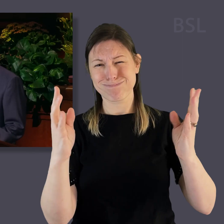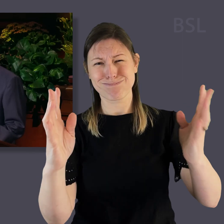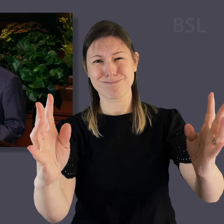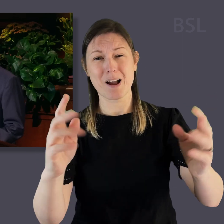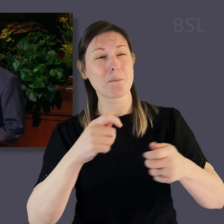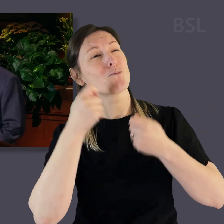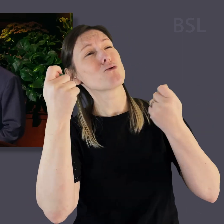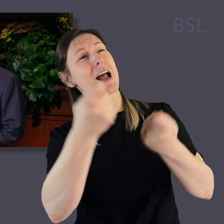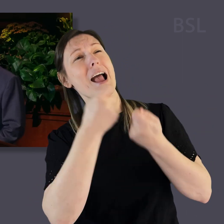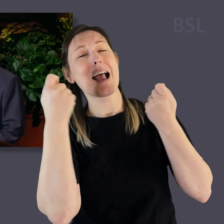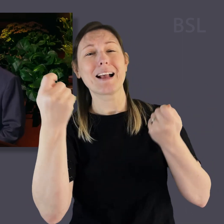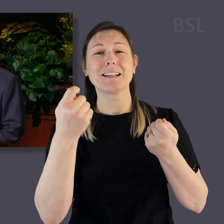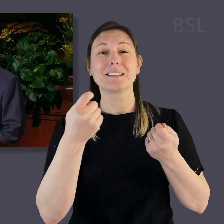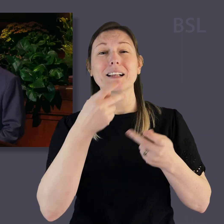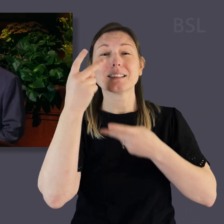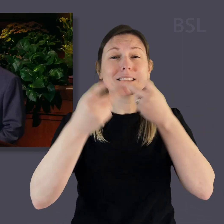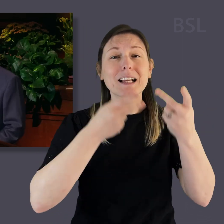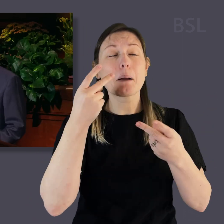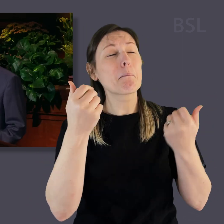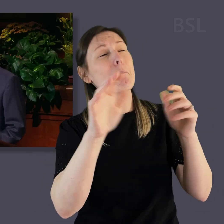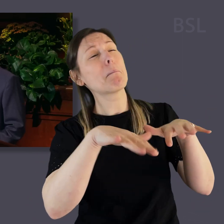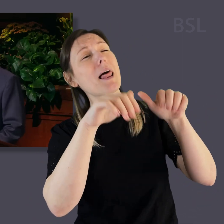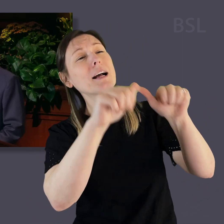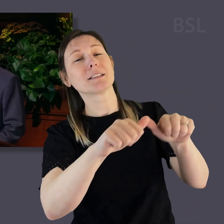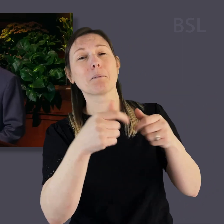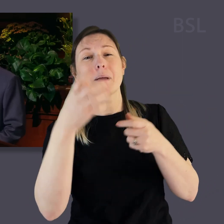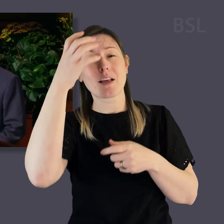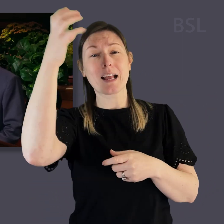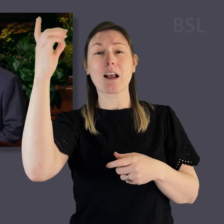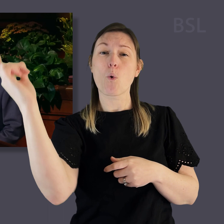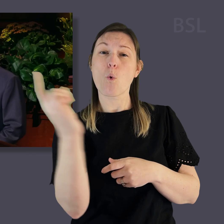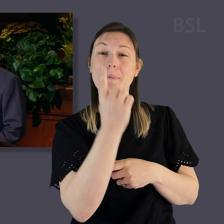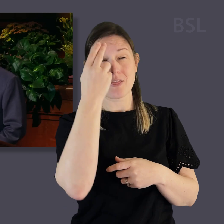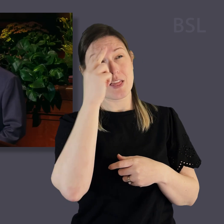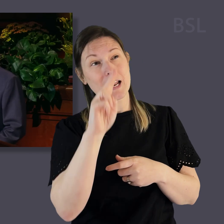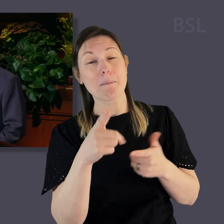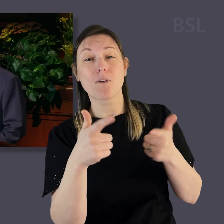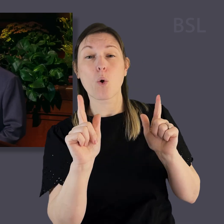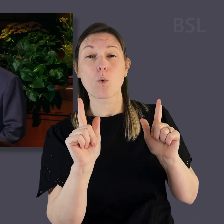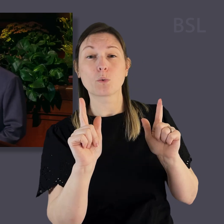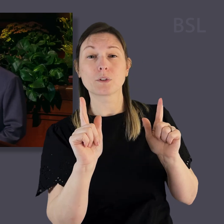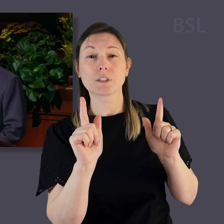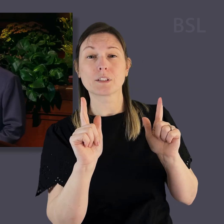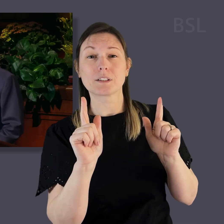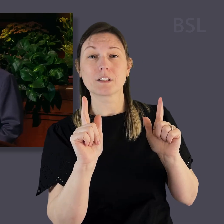“rejoice[d] and praise[d] God with a loud voice … saying, Blessed be the King that cometh in the name of the Lord.”